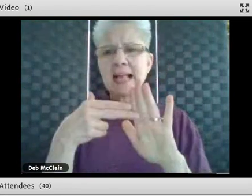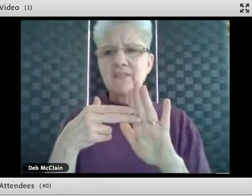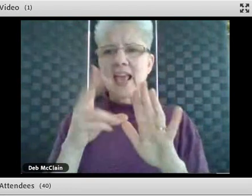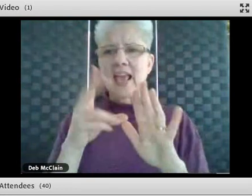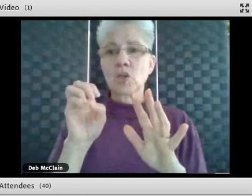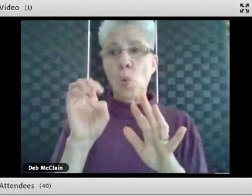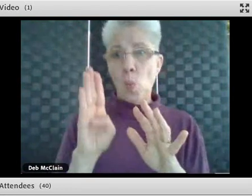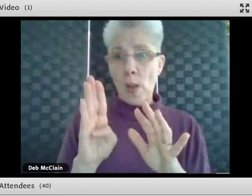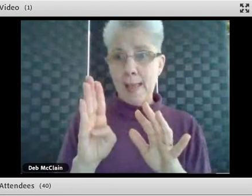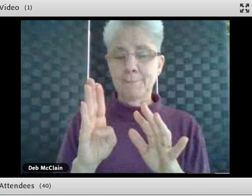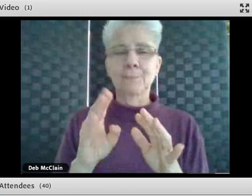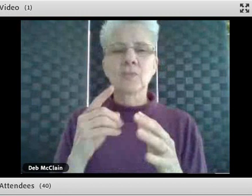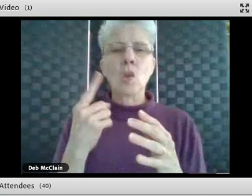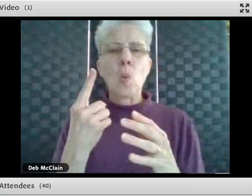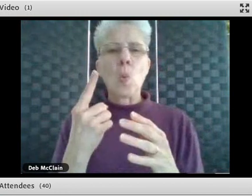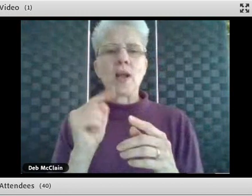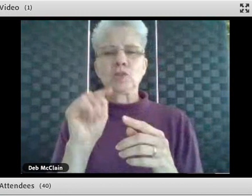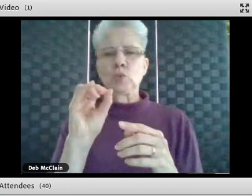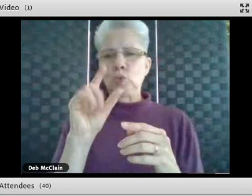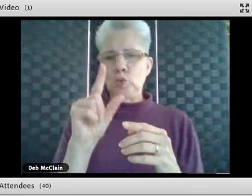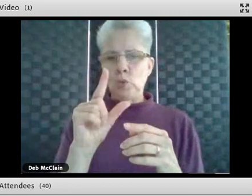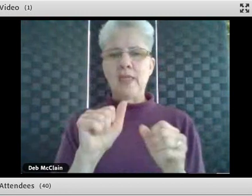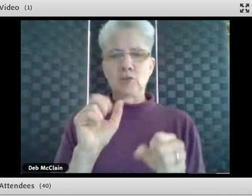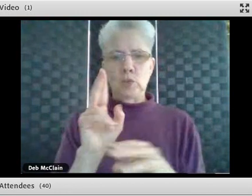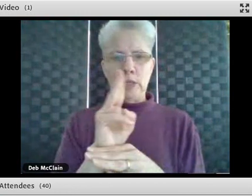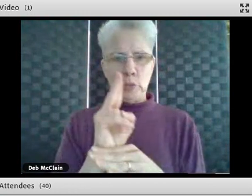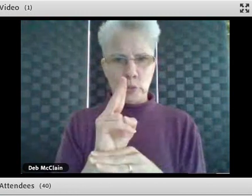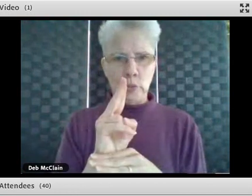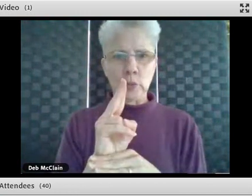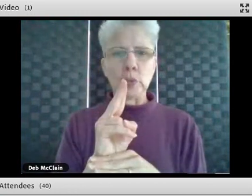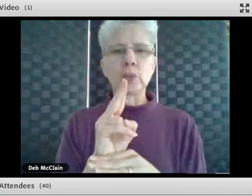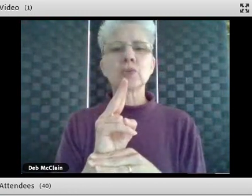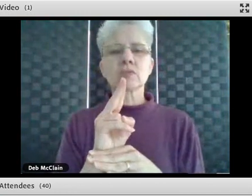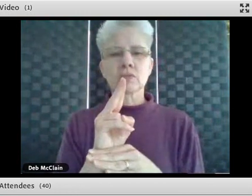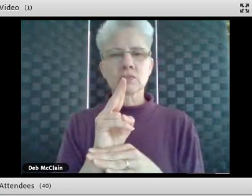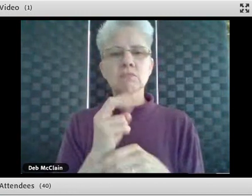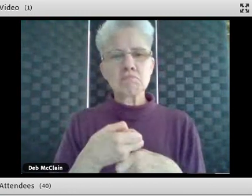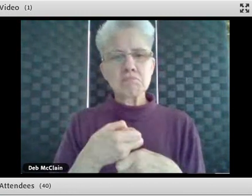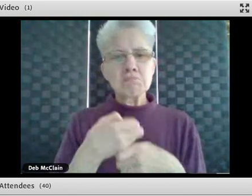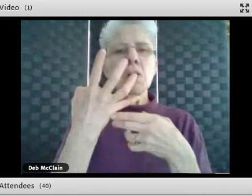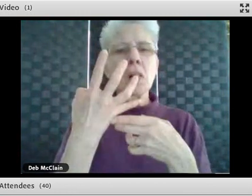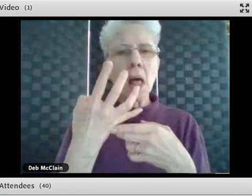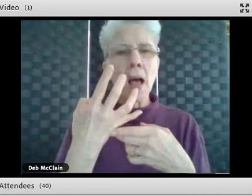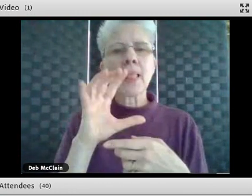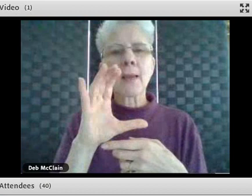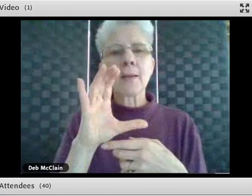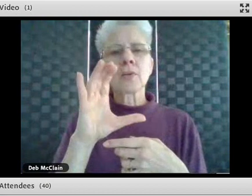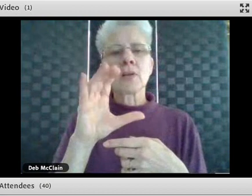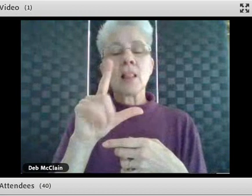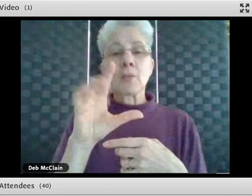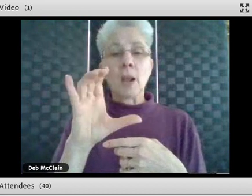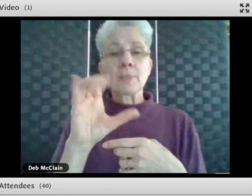is one tool that one can use to access Library of Congress Subject Headings. It is one of the subscription-based ones